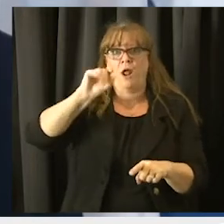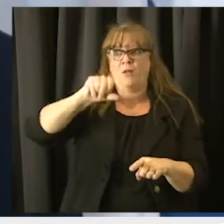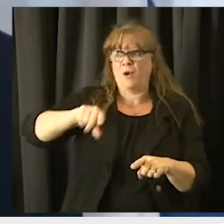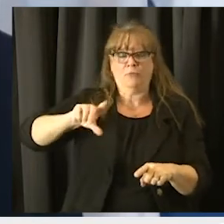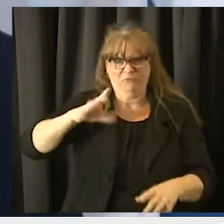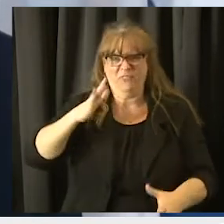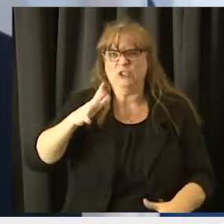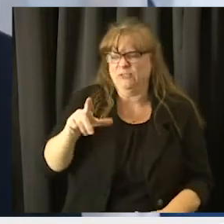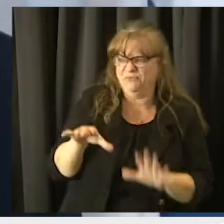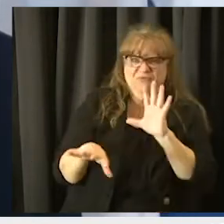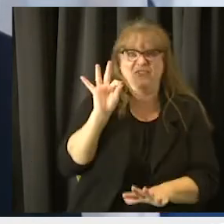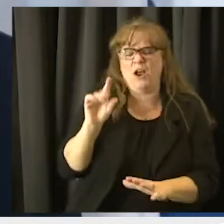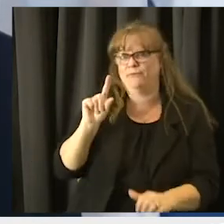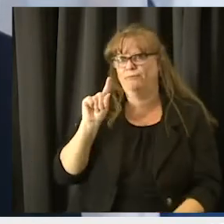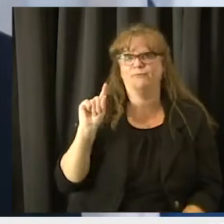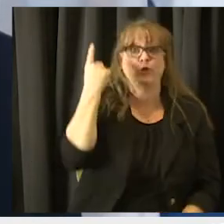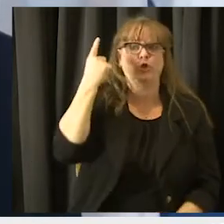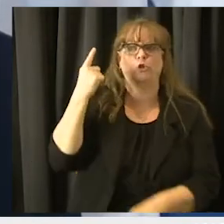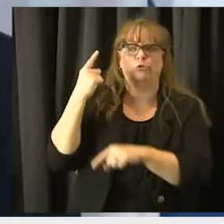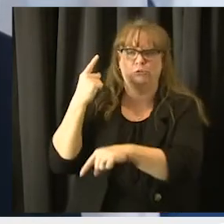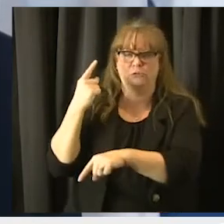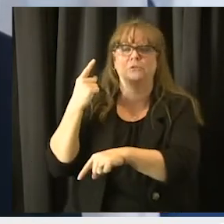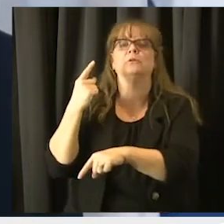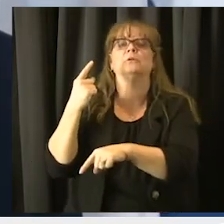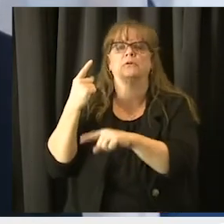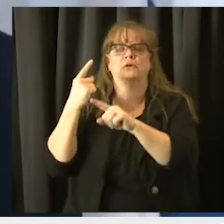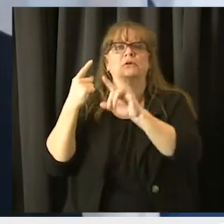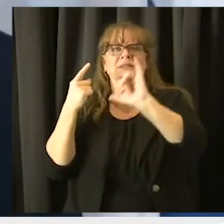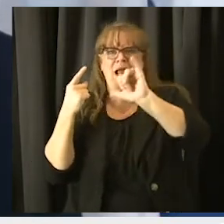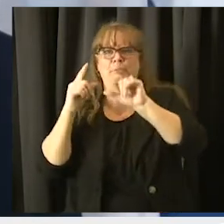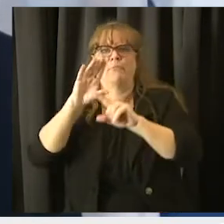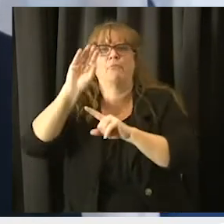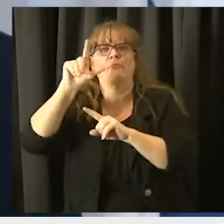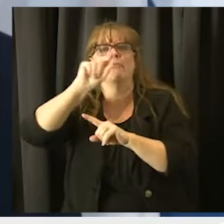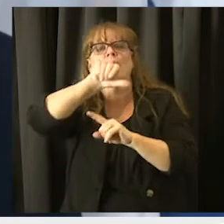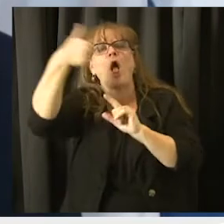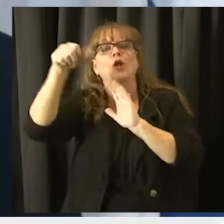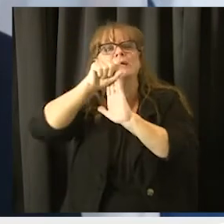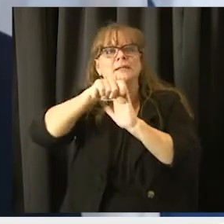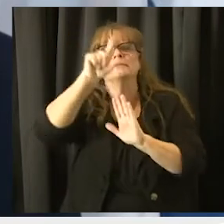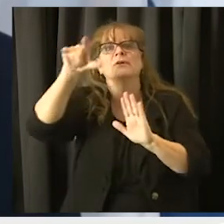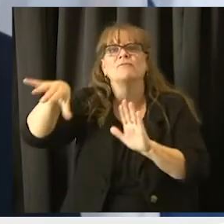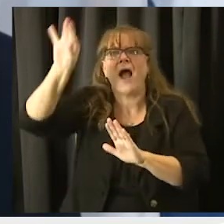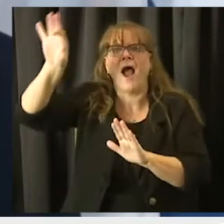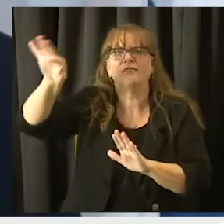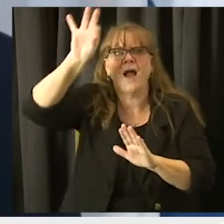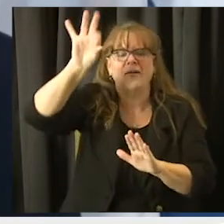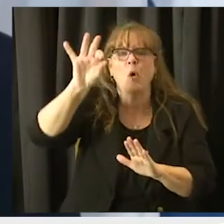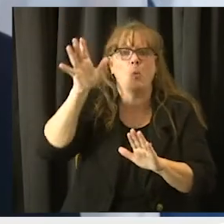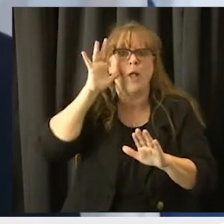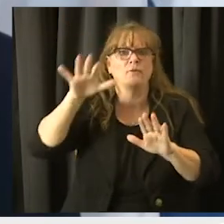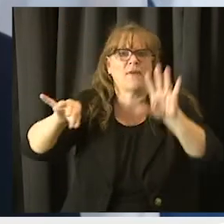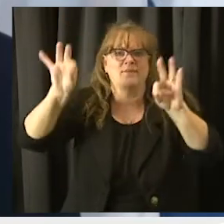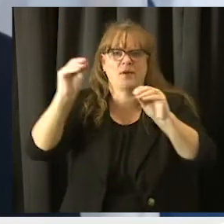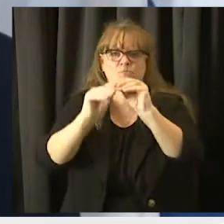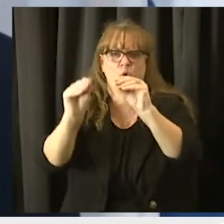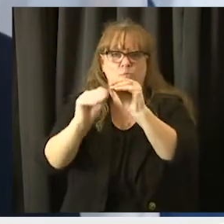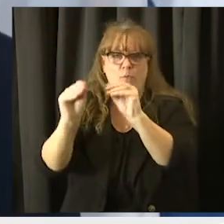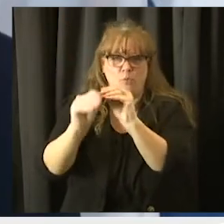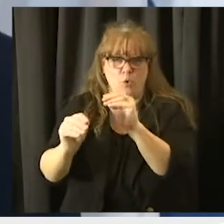will also detect that in the coming weeks and months. We don't yet have an idea of how prevalent it is either nationally or within our state but